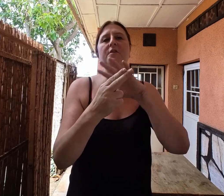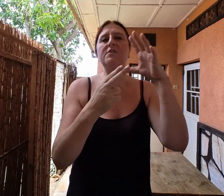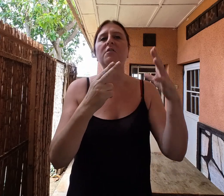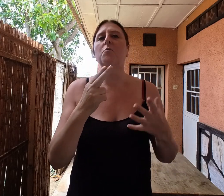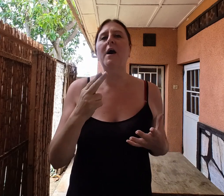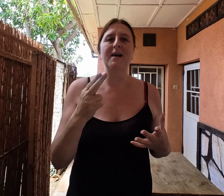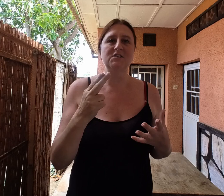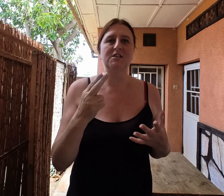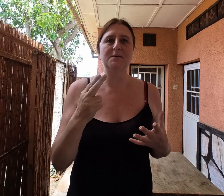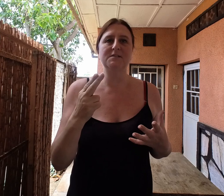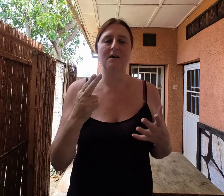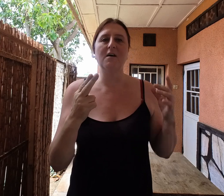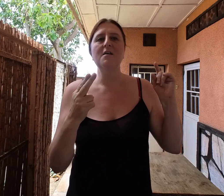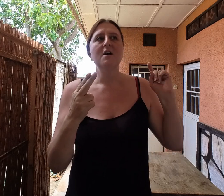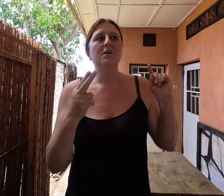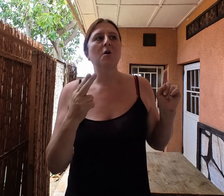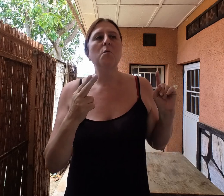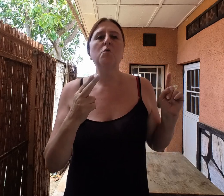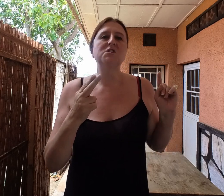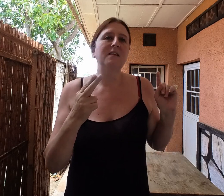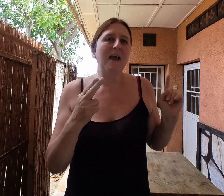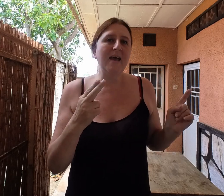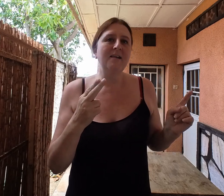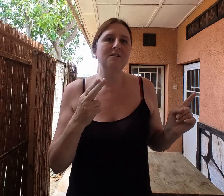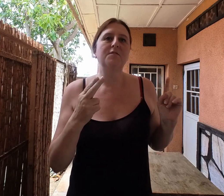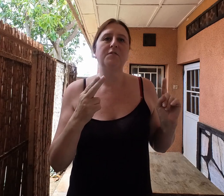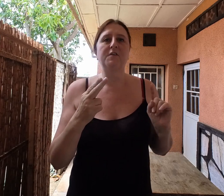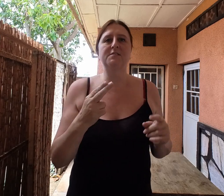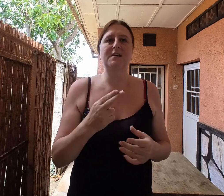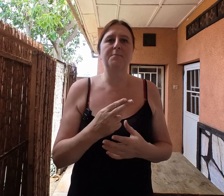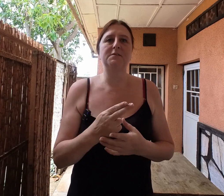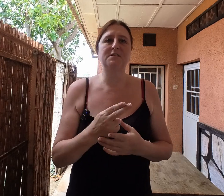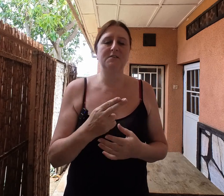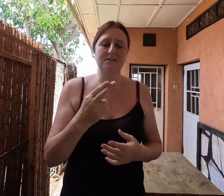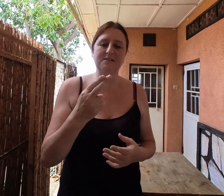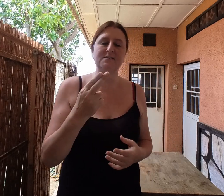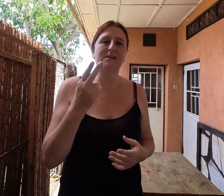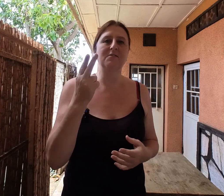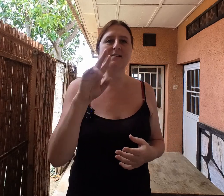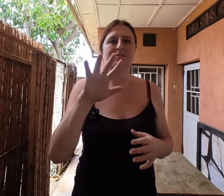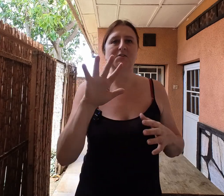if you don't know what handshapes are, go and watch the end of the first episode in this series